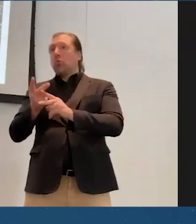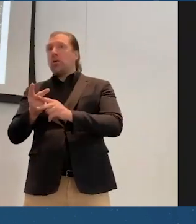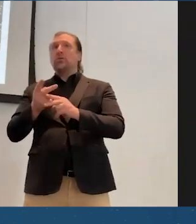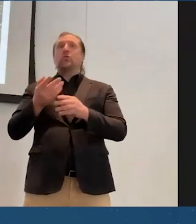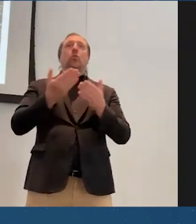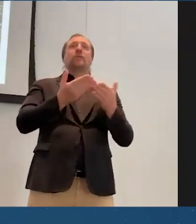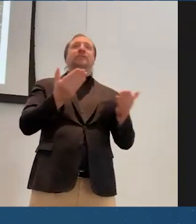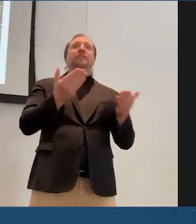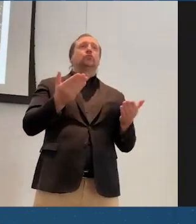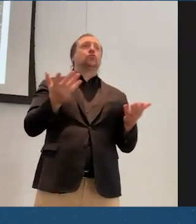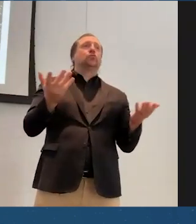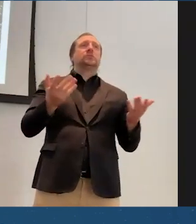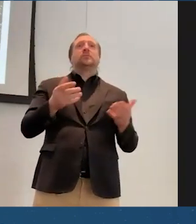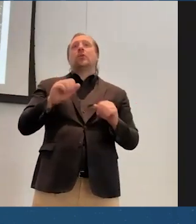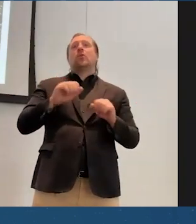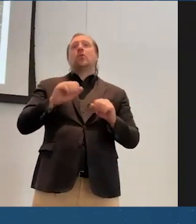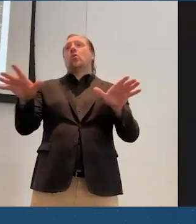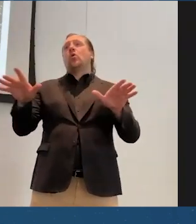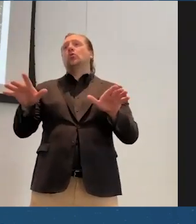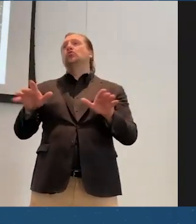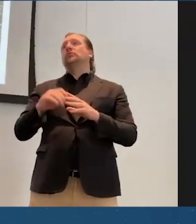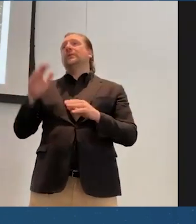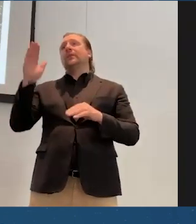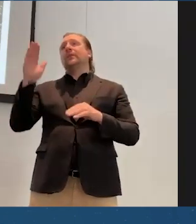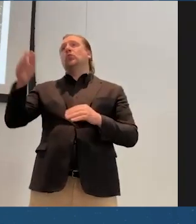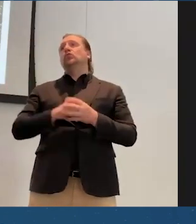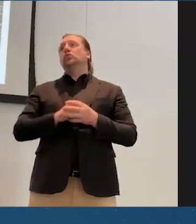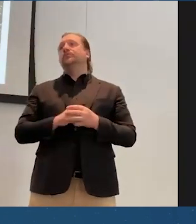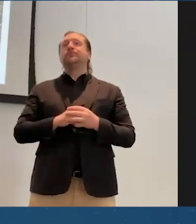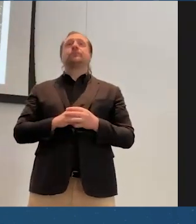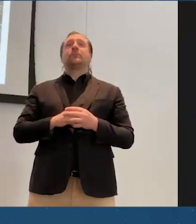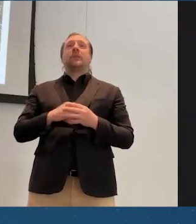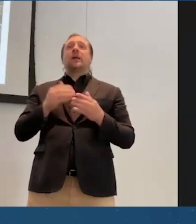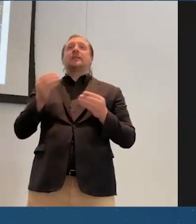that are launched eventually in the future-- as the things become more accessible,